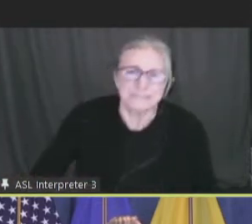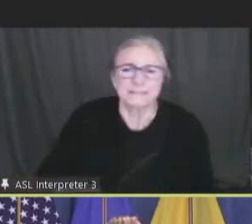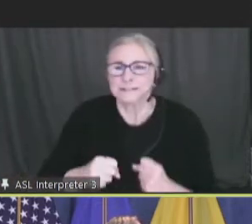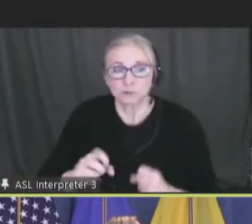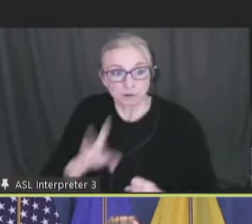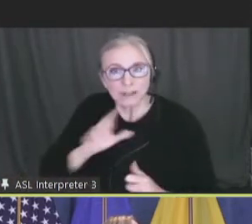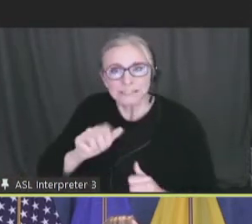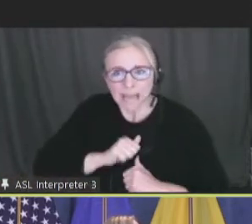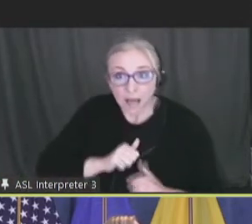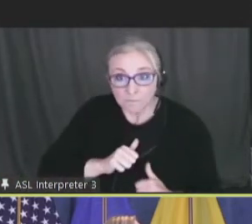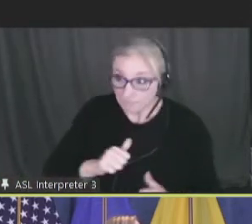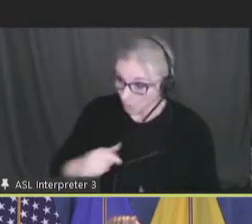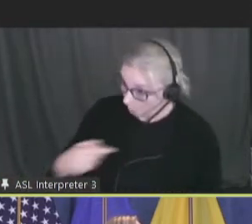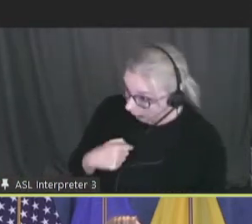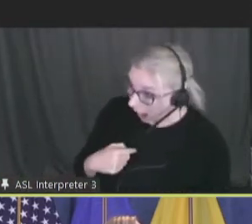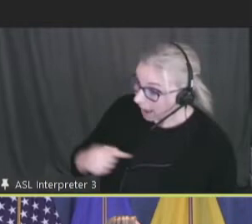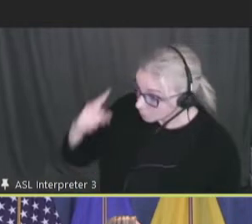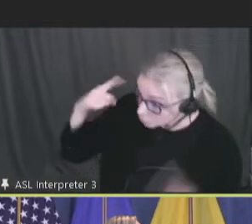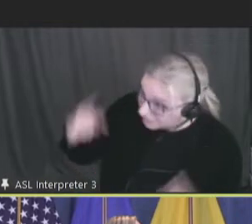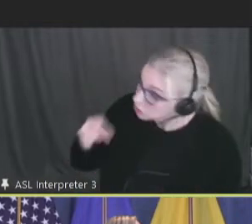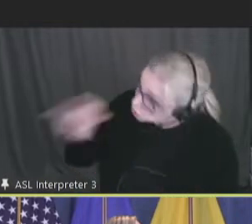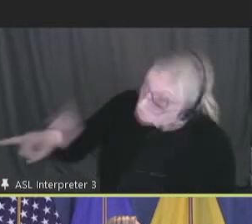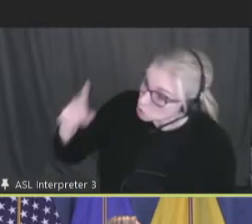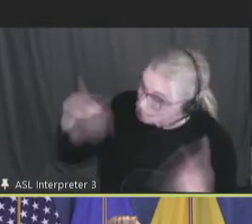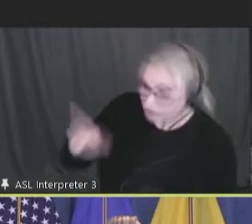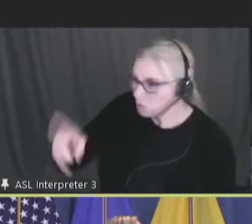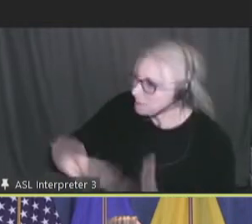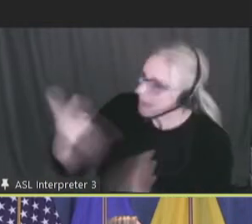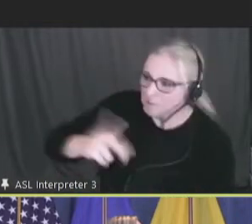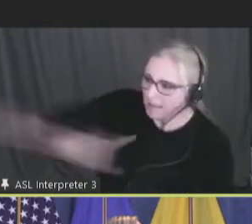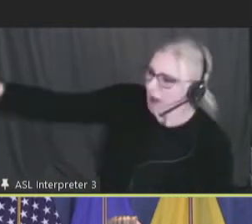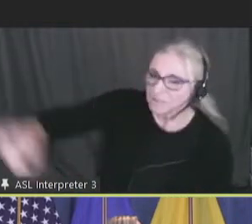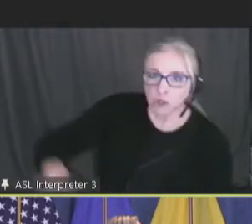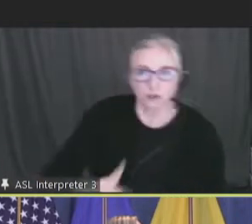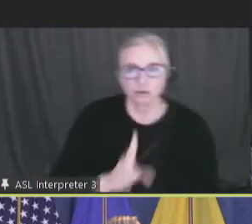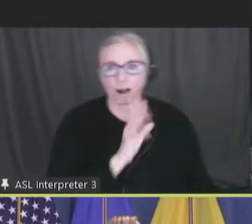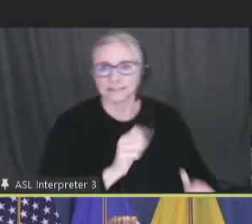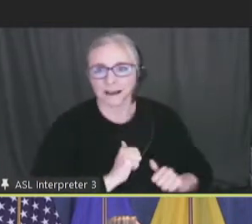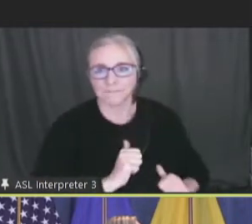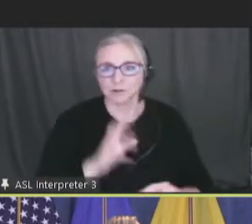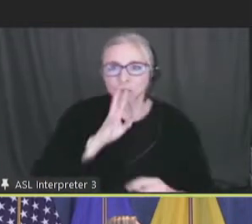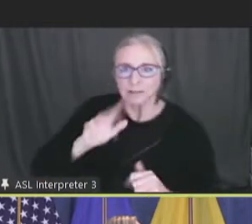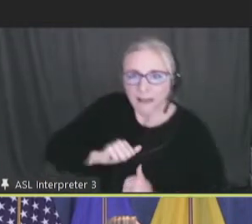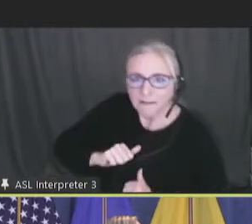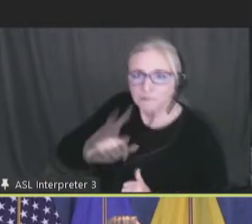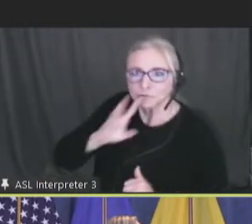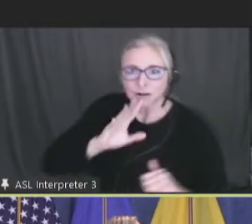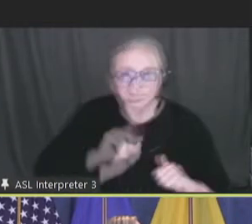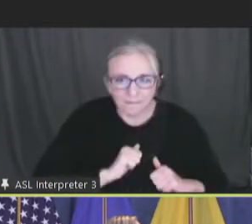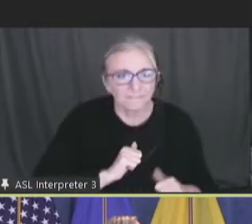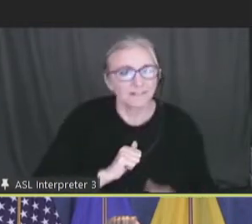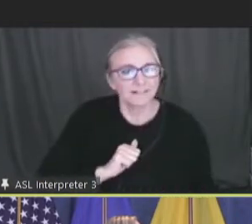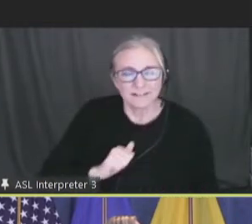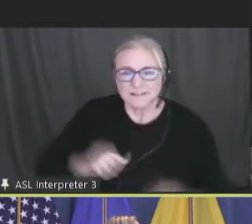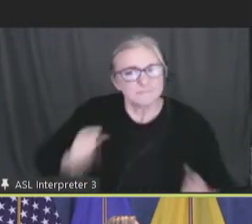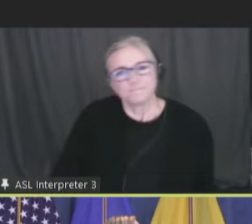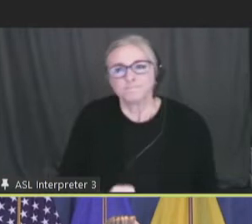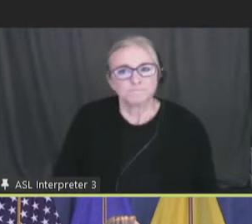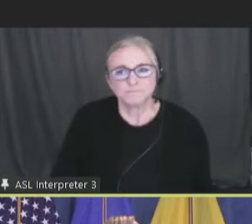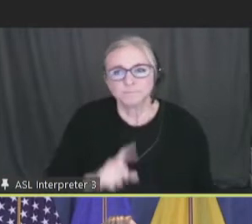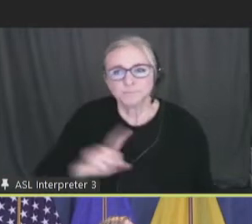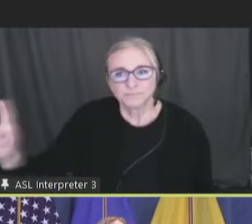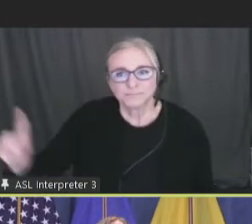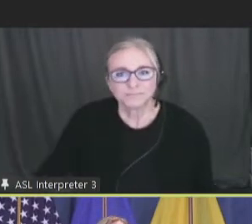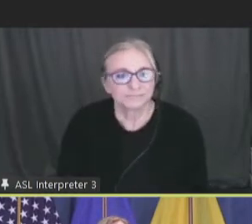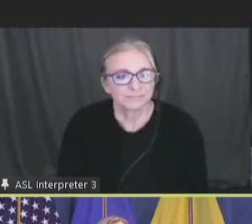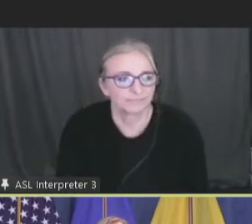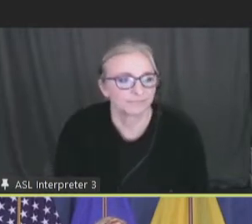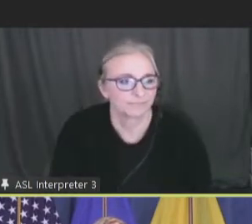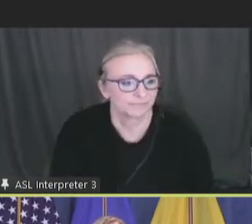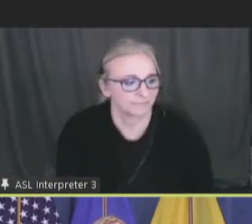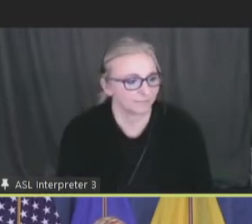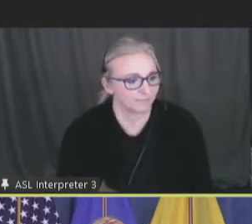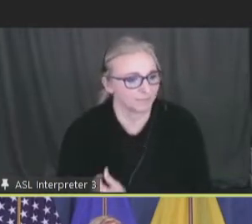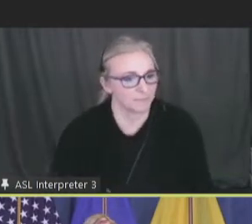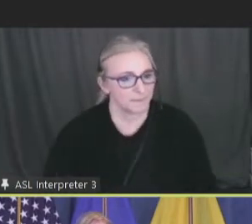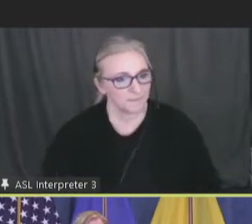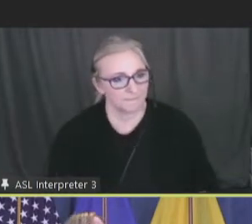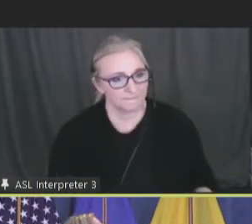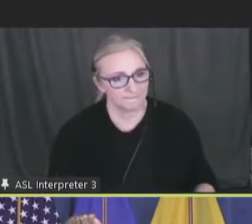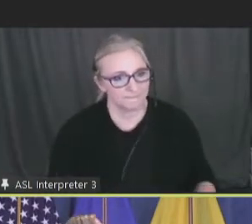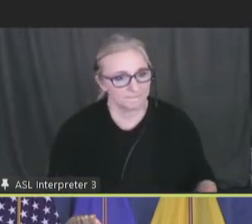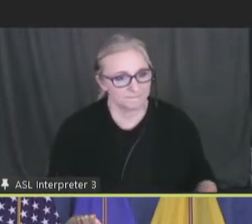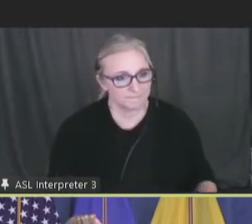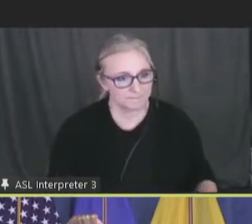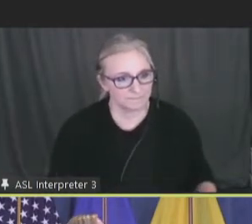I'm out of my mind. You're double out of here. Oh, my goodness.